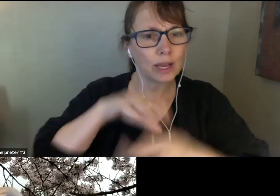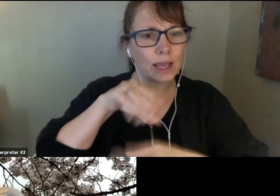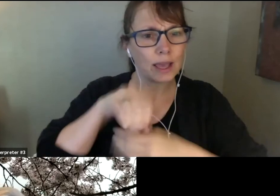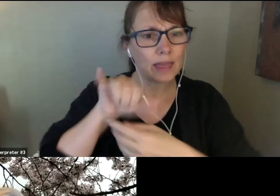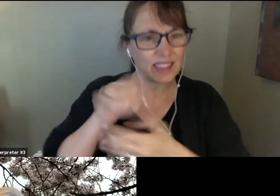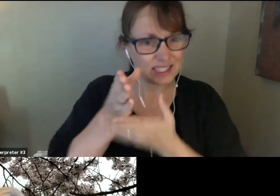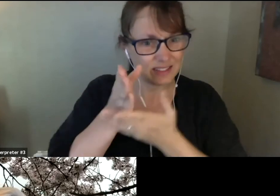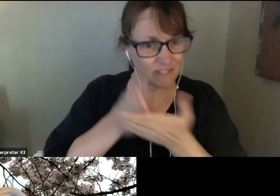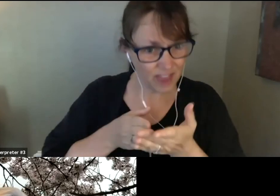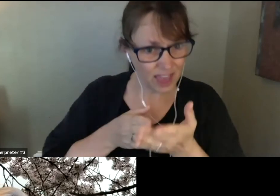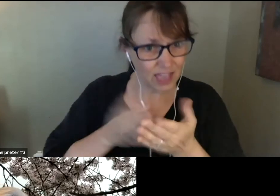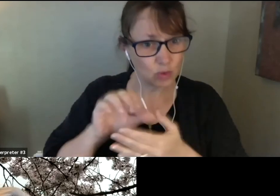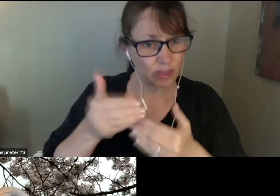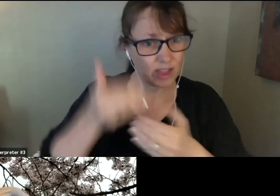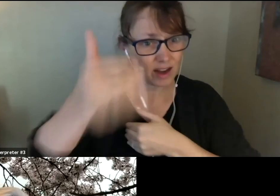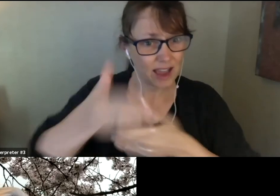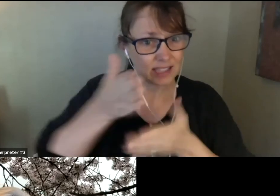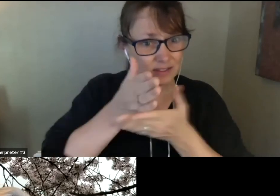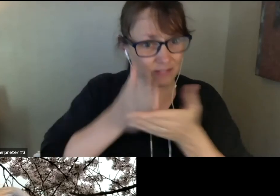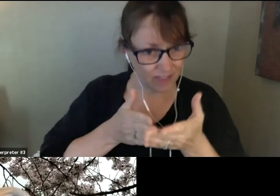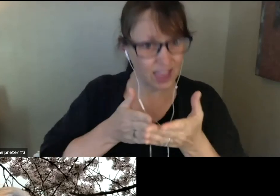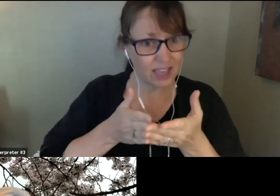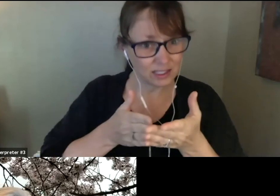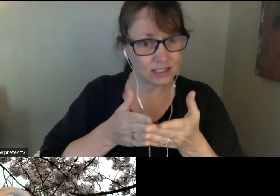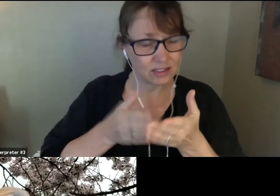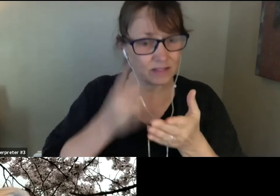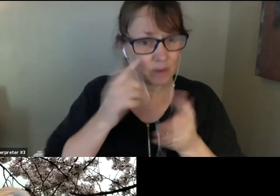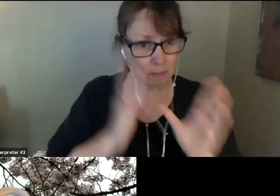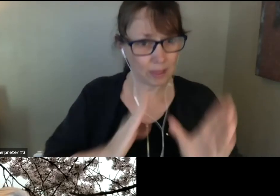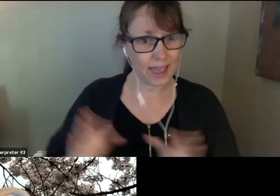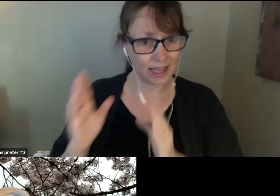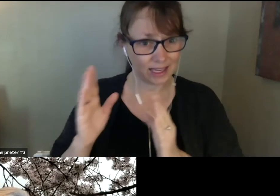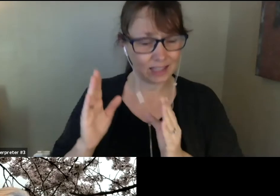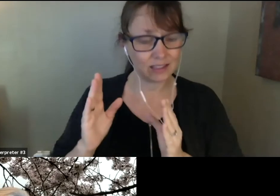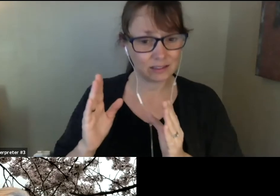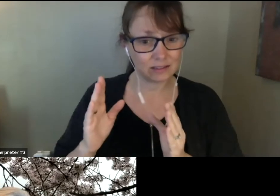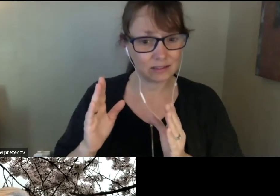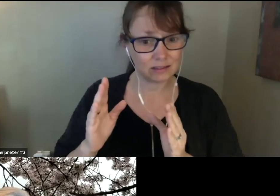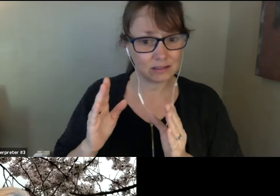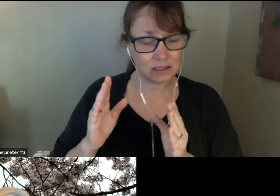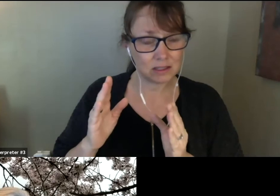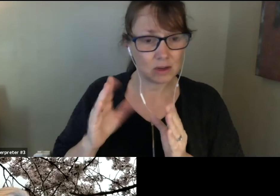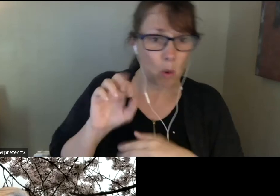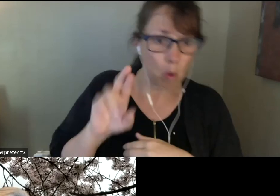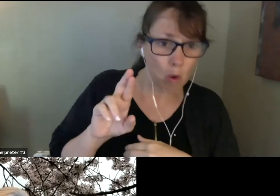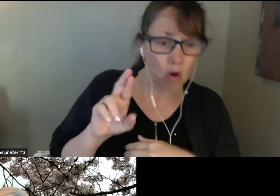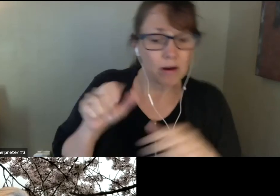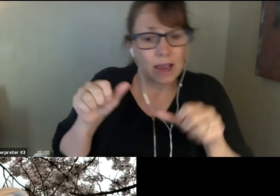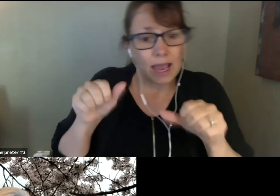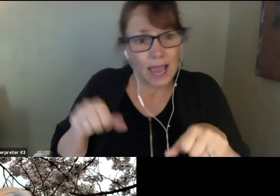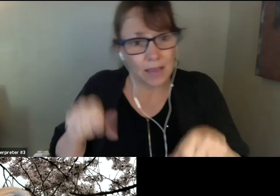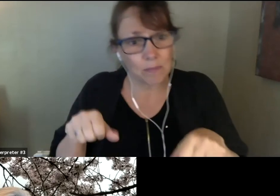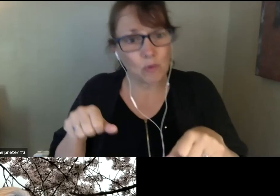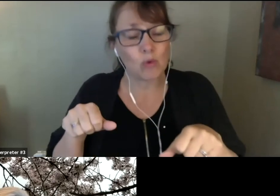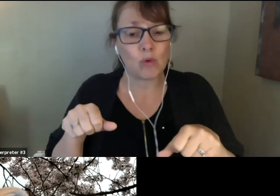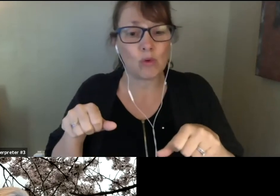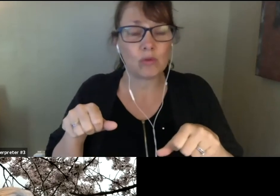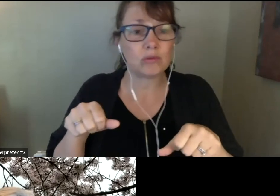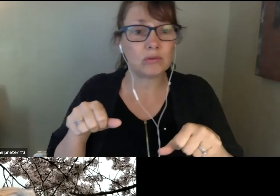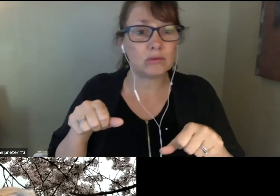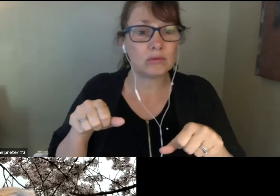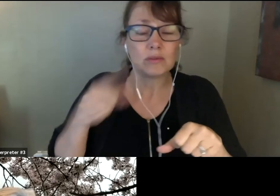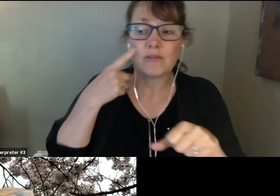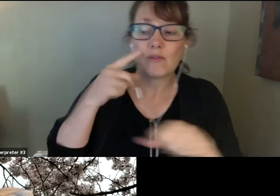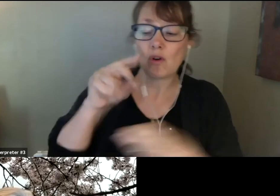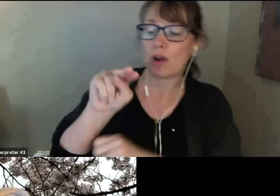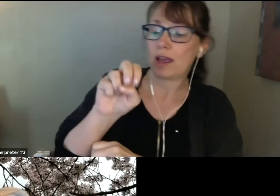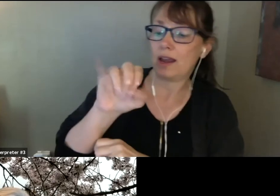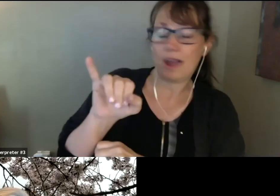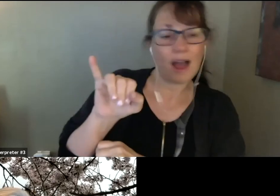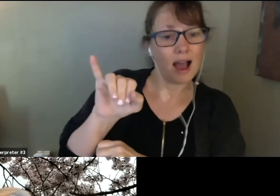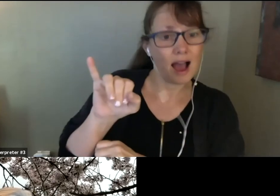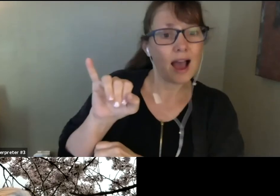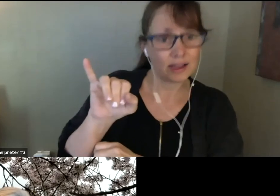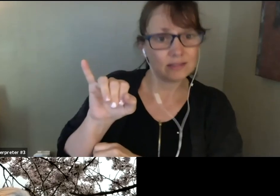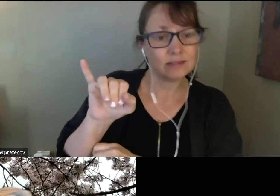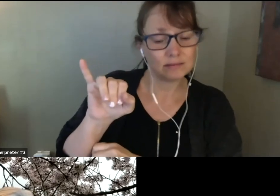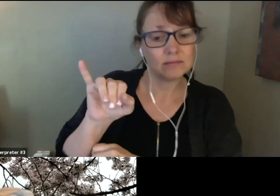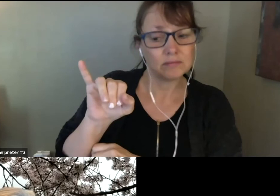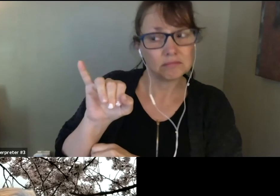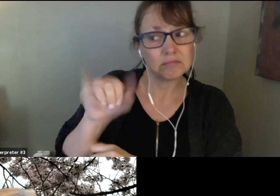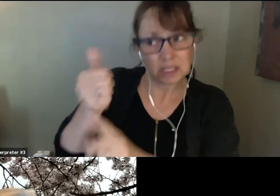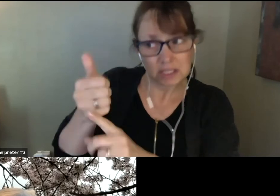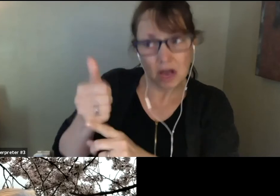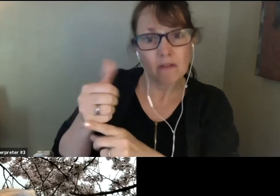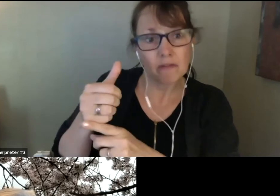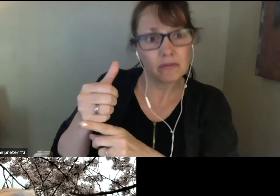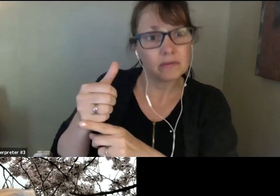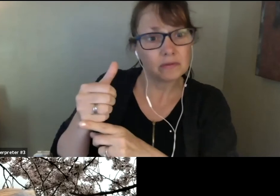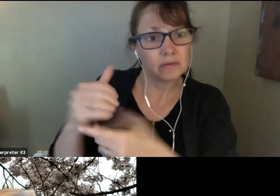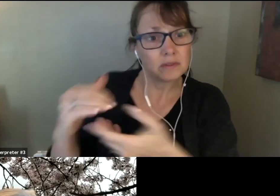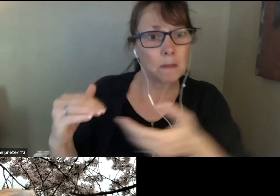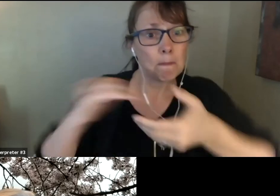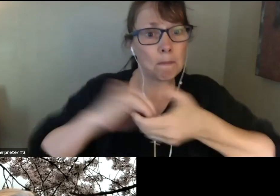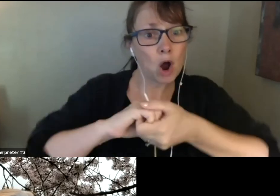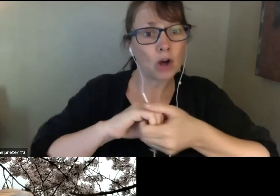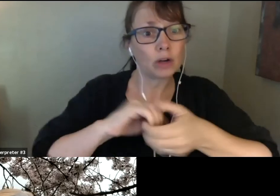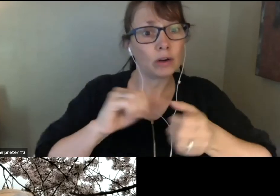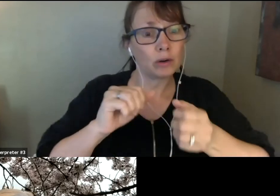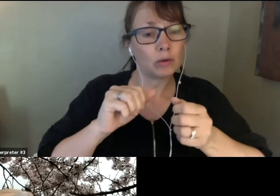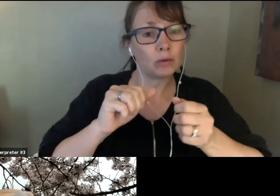planning with industry and being able to have NEI as part of an industry partially funded